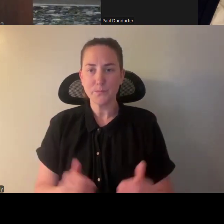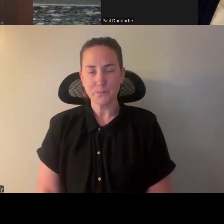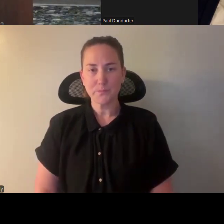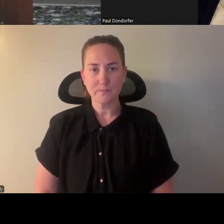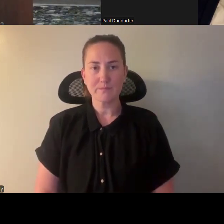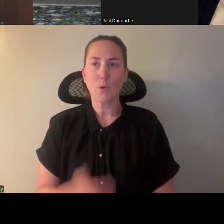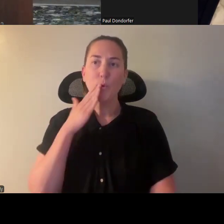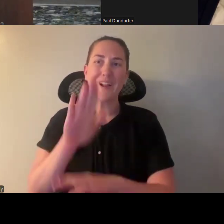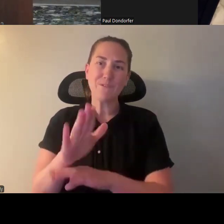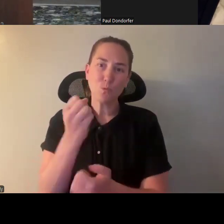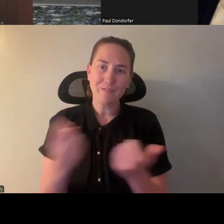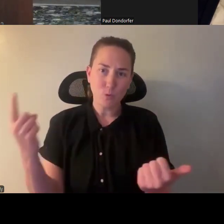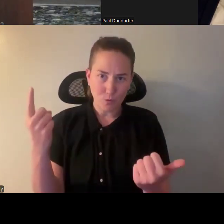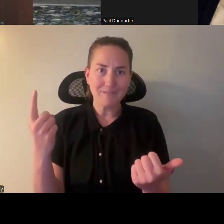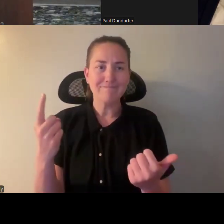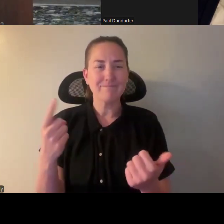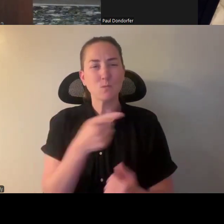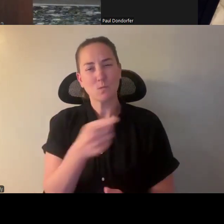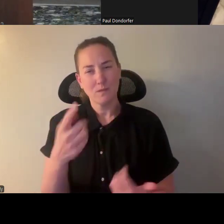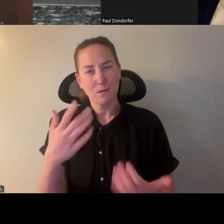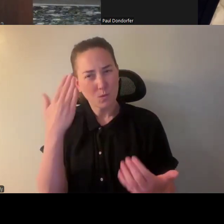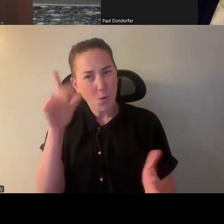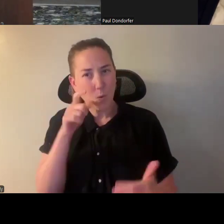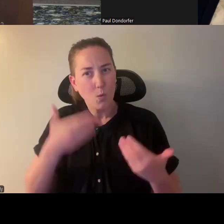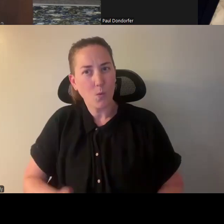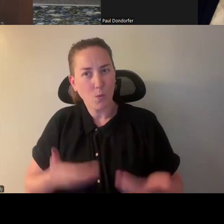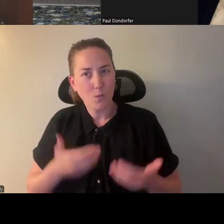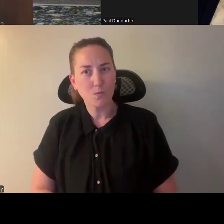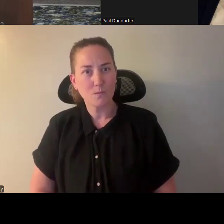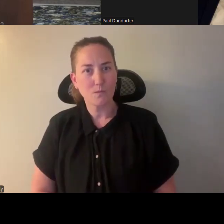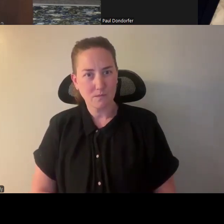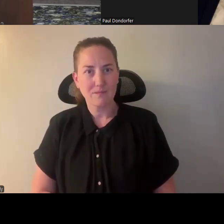Good afternoon everyone Uh most of you probably don't know who I am Um I'll introduce myself I'm